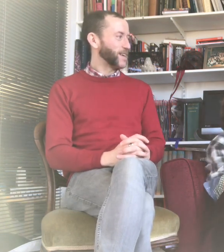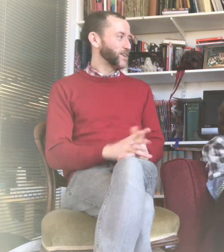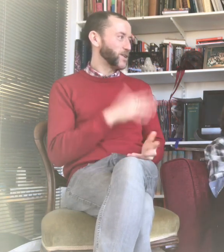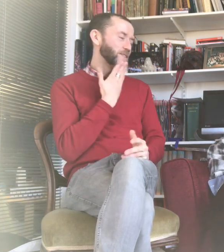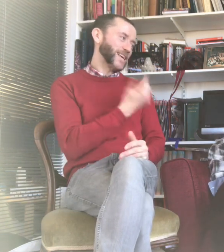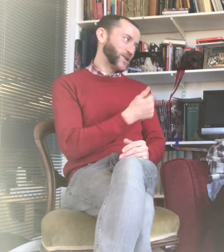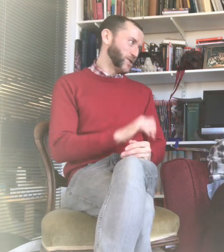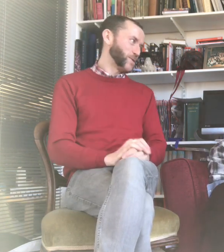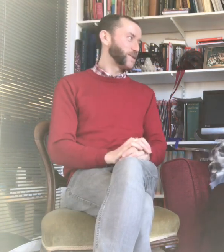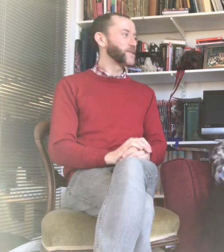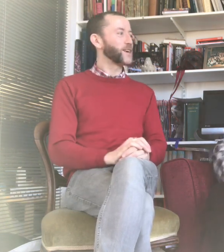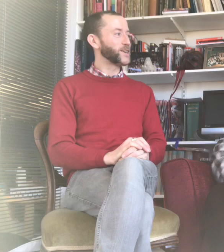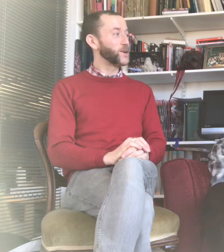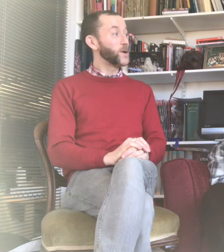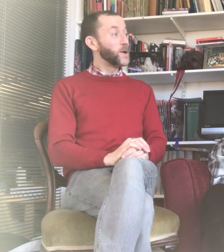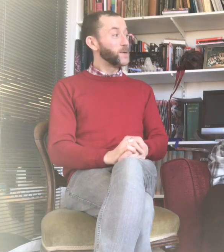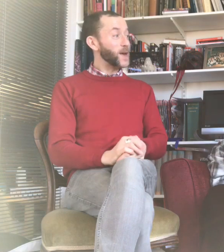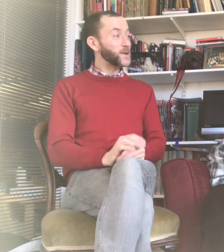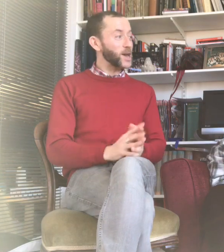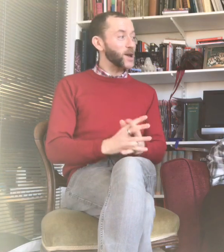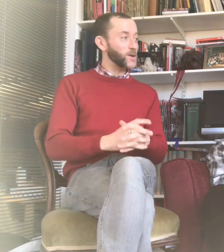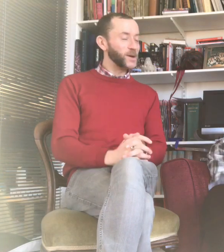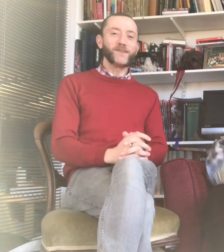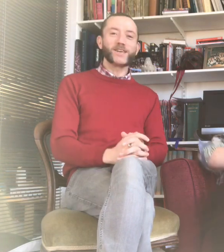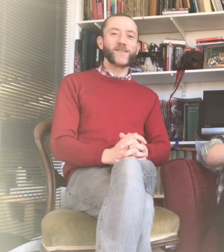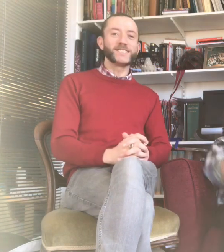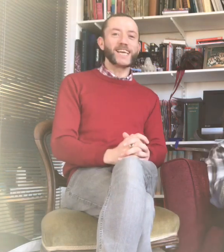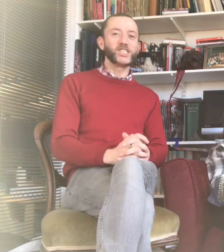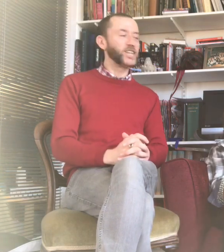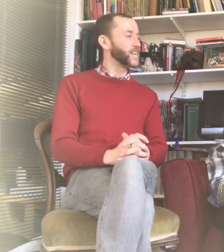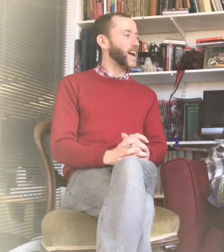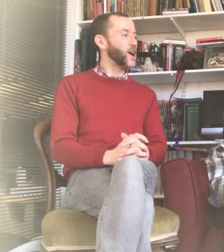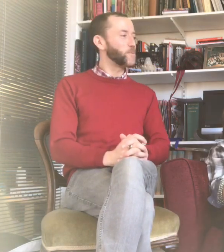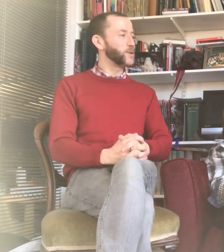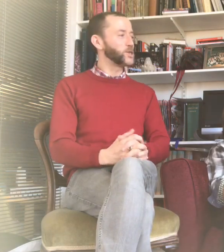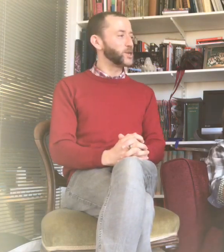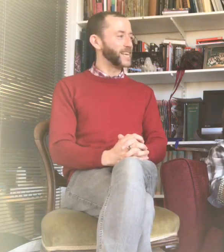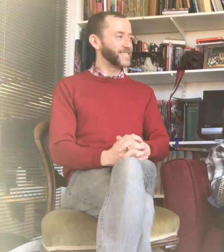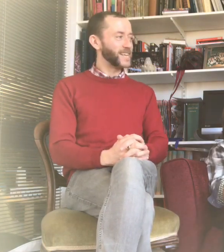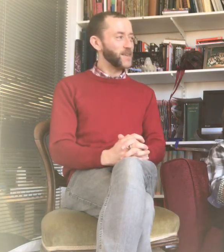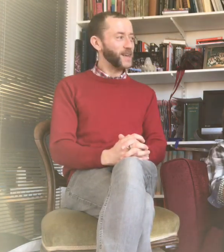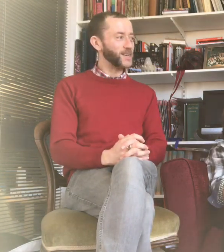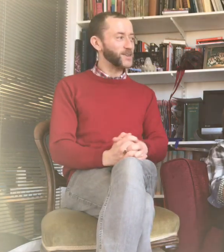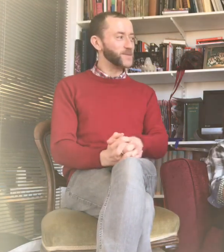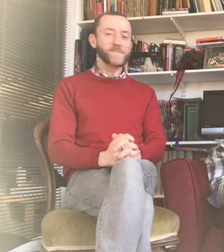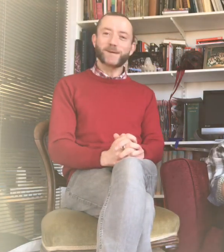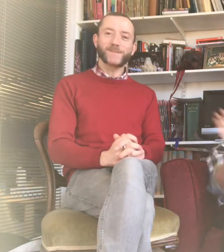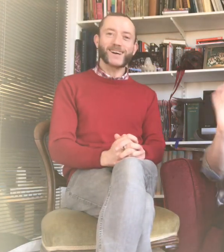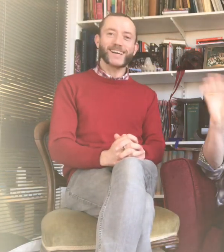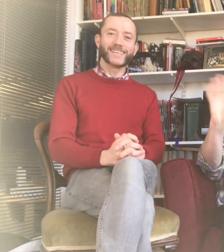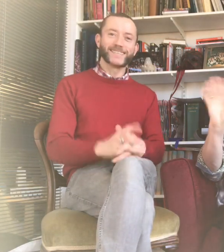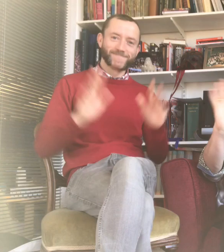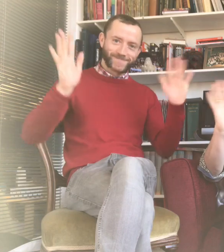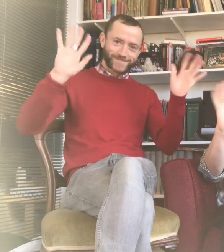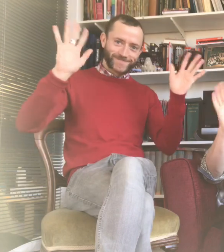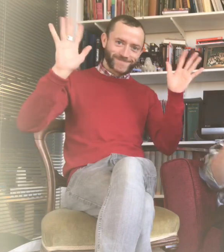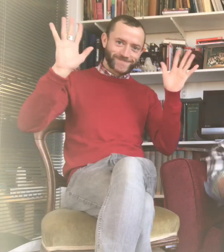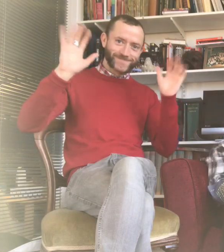Thank you. Well there we go! A lovely conversation. I hope you enjoyed it! Bye bye!